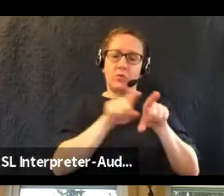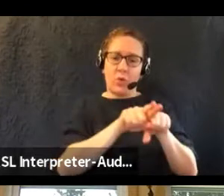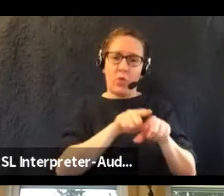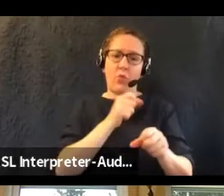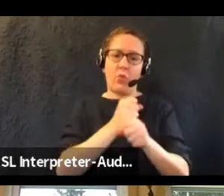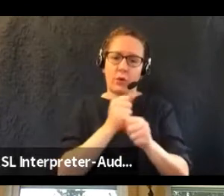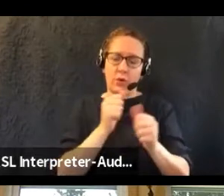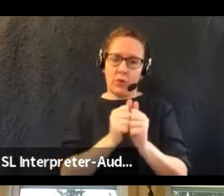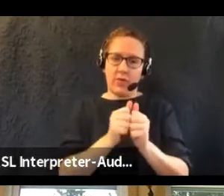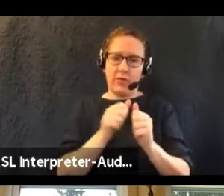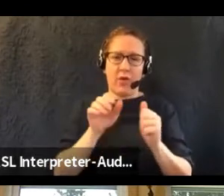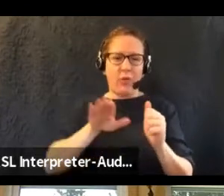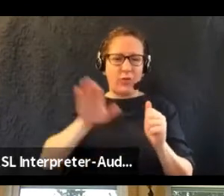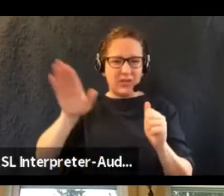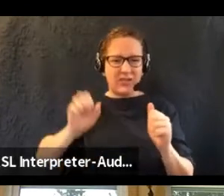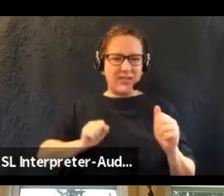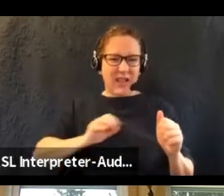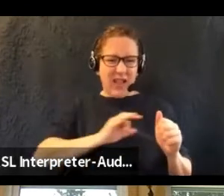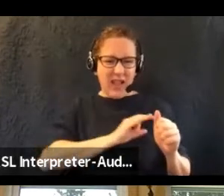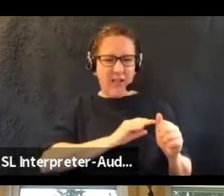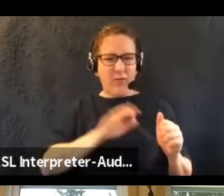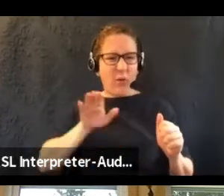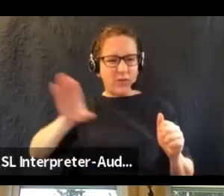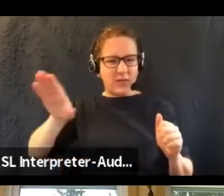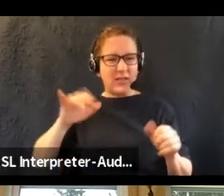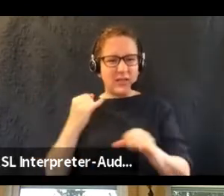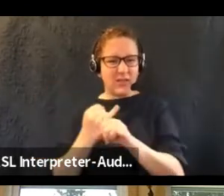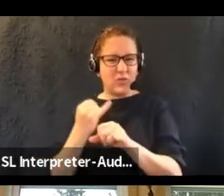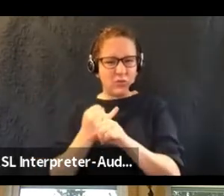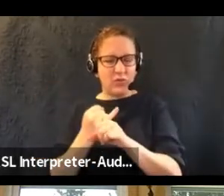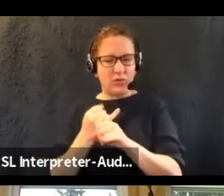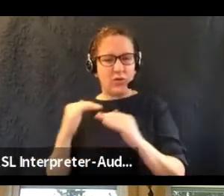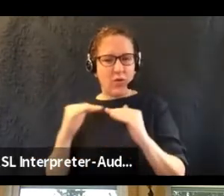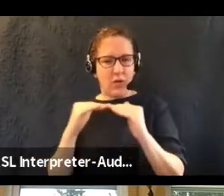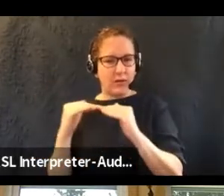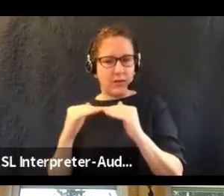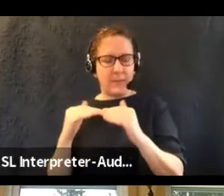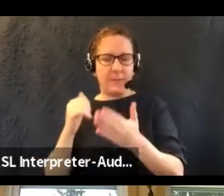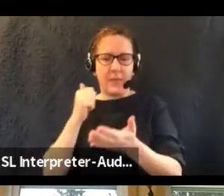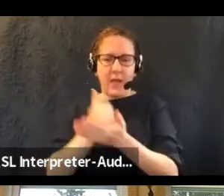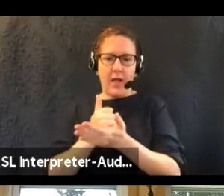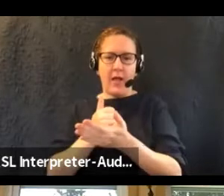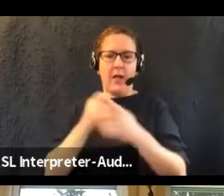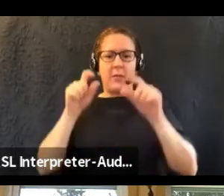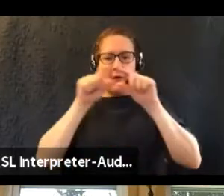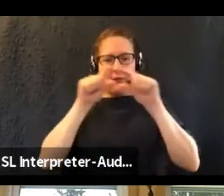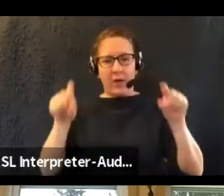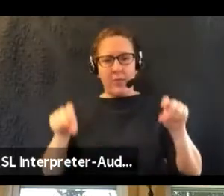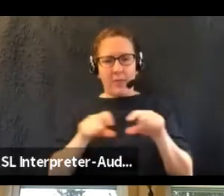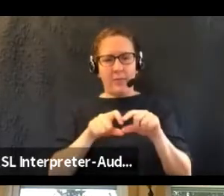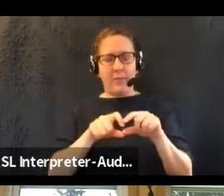overseas staff or with an overseas institutional colleague to help frame up the value beyond